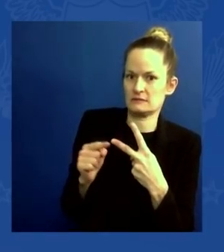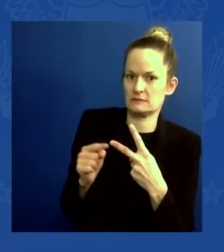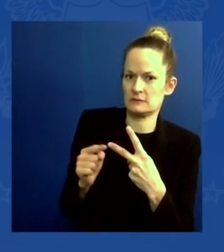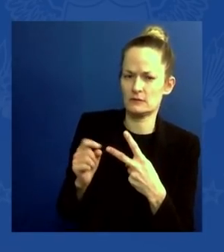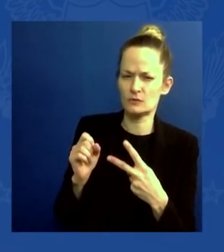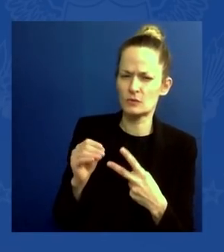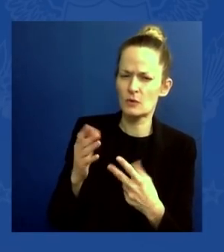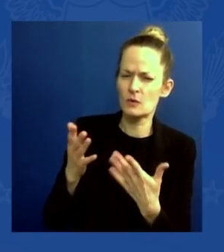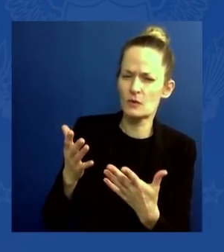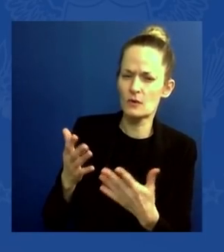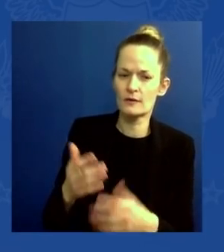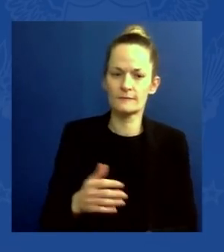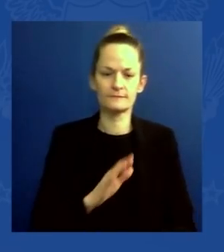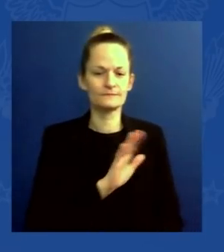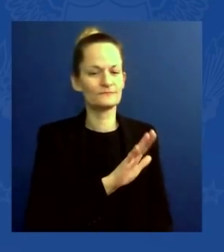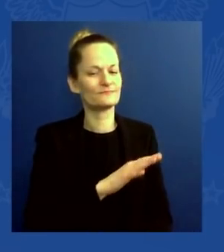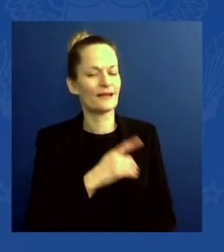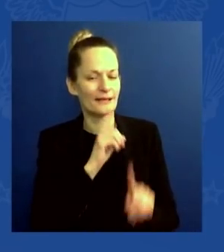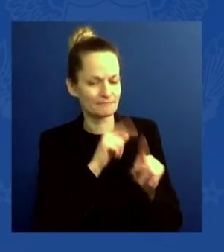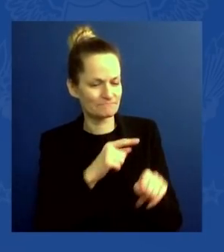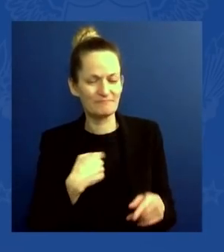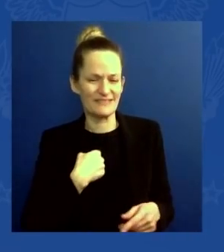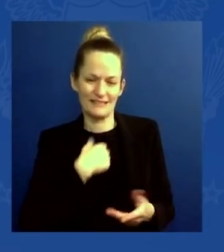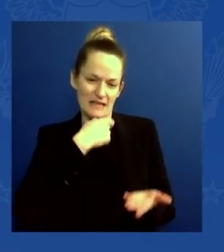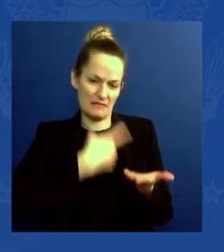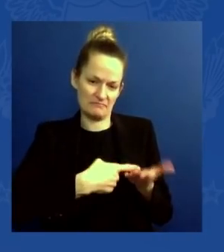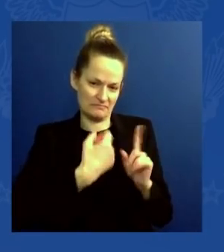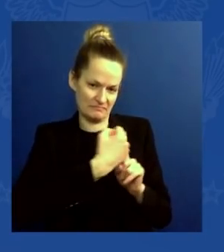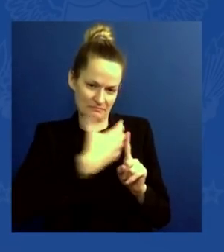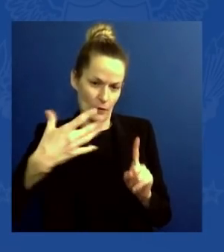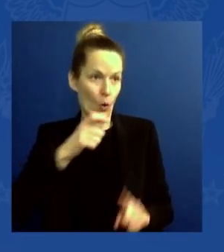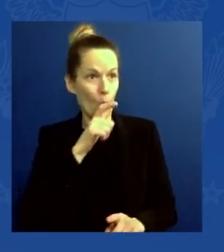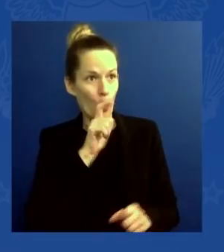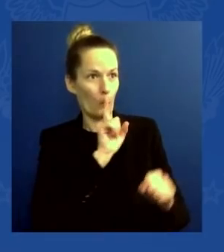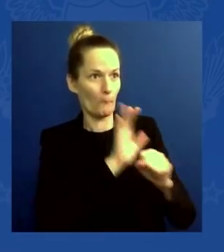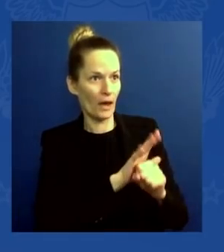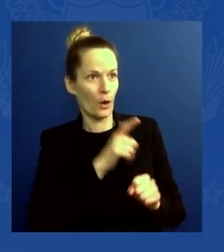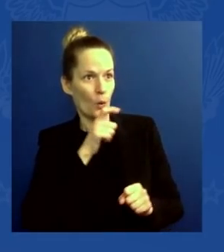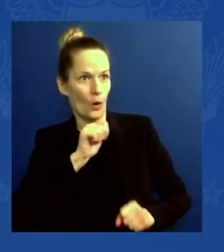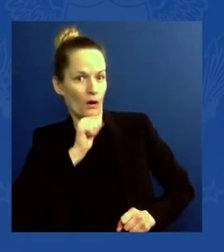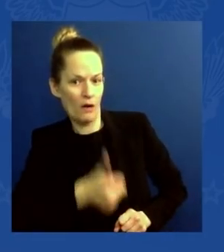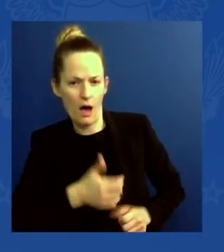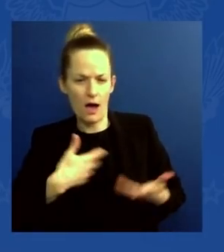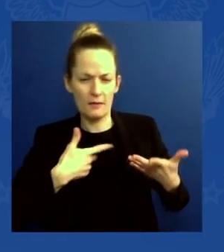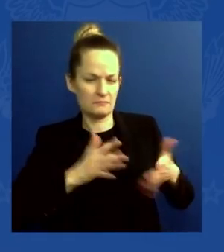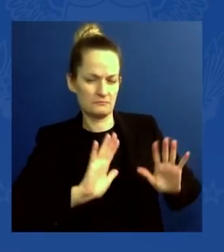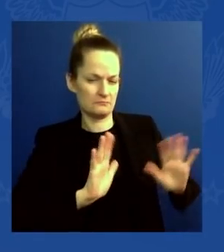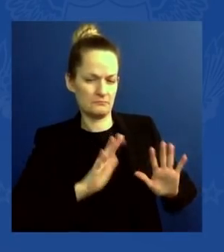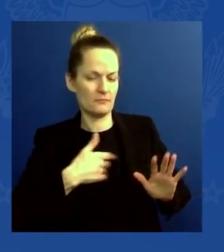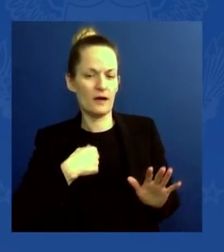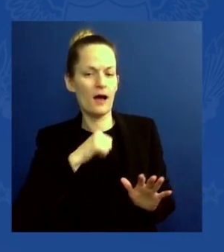But I feel confident -- I feel confident that we will have enough votes to pass the Build Back Better plan.